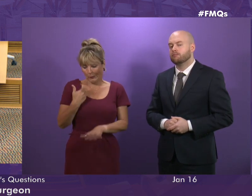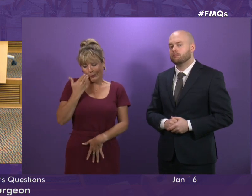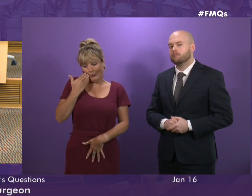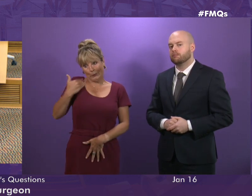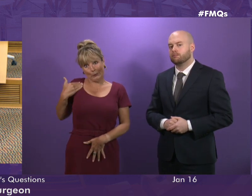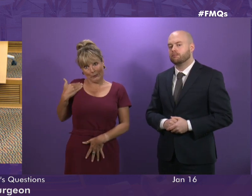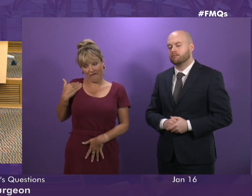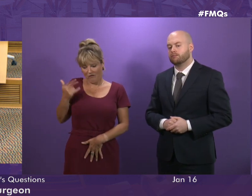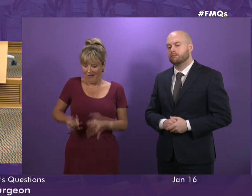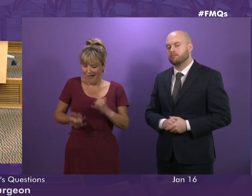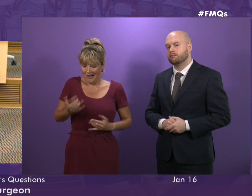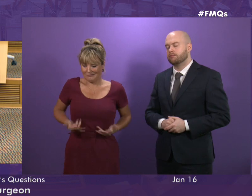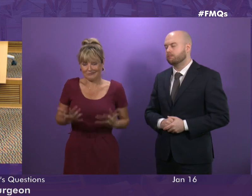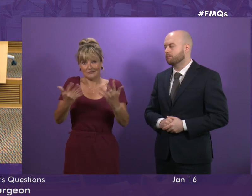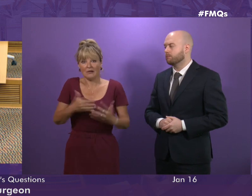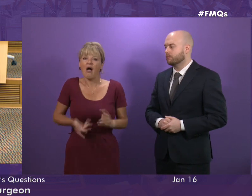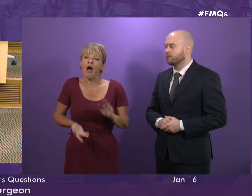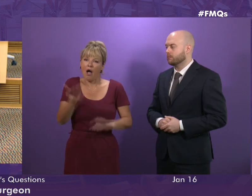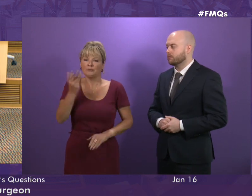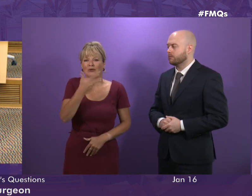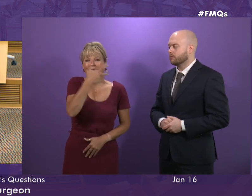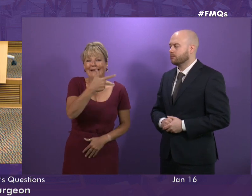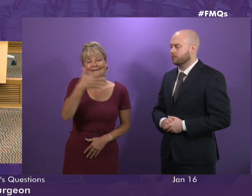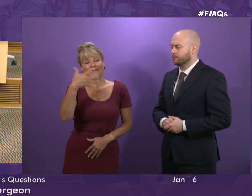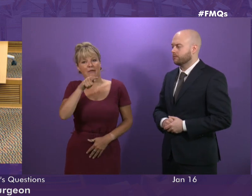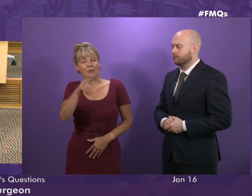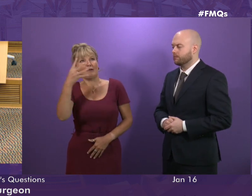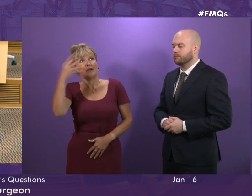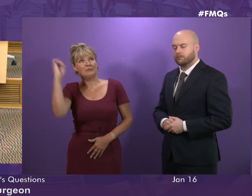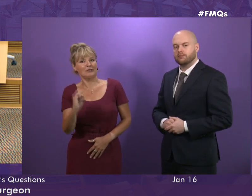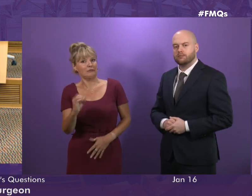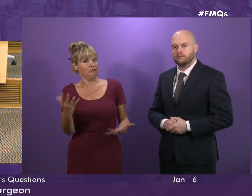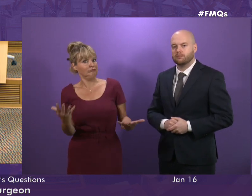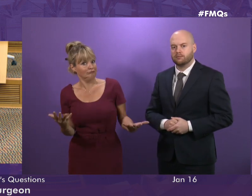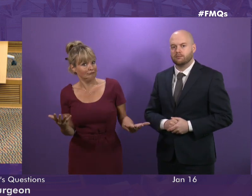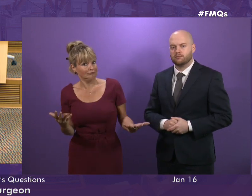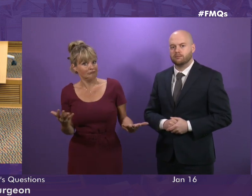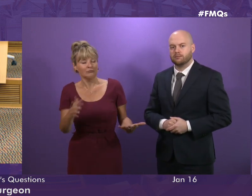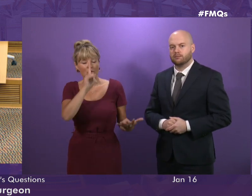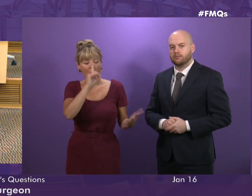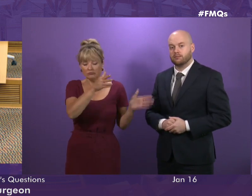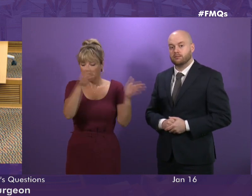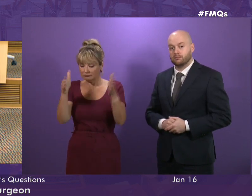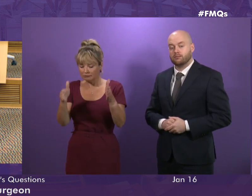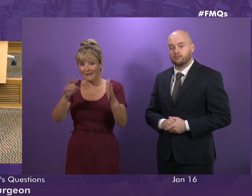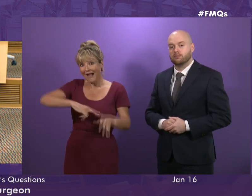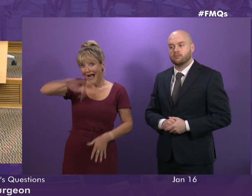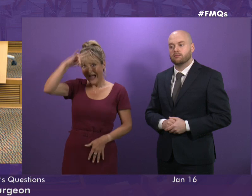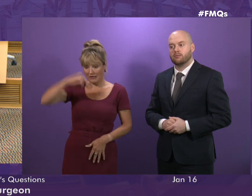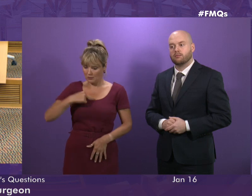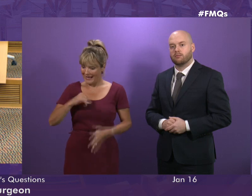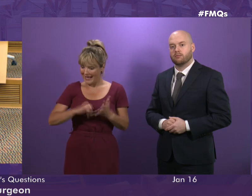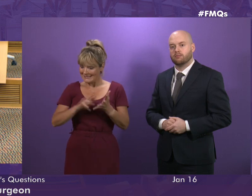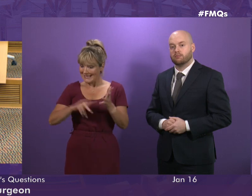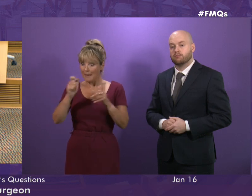which we have statistics, it was 85.9 per cent. When we took office, fewer than half